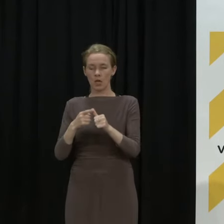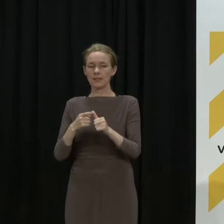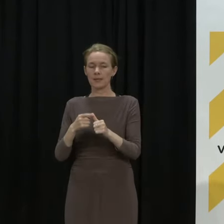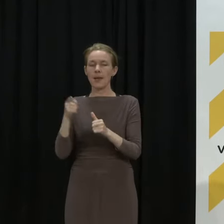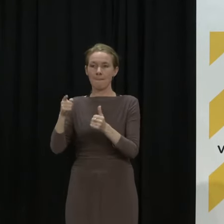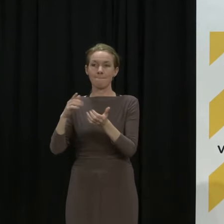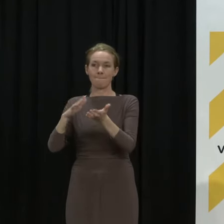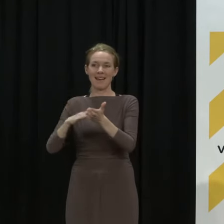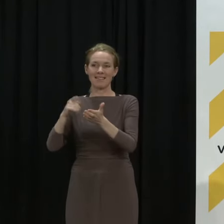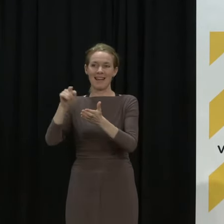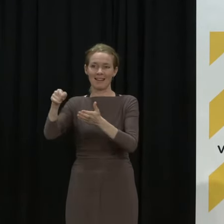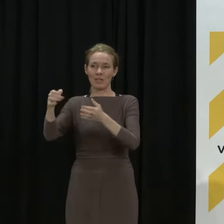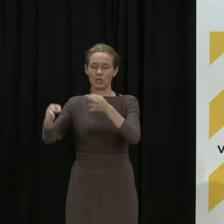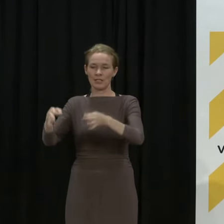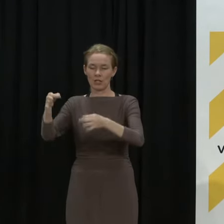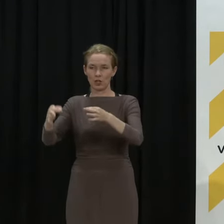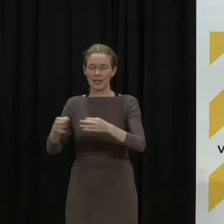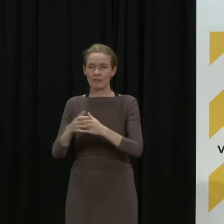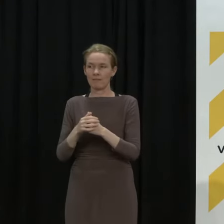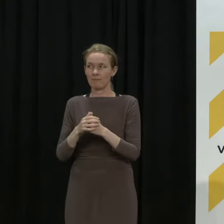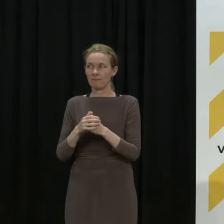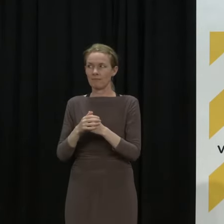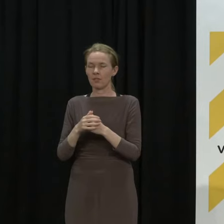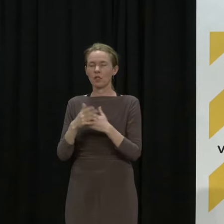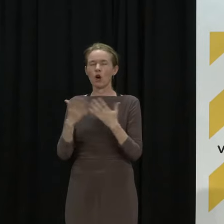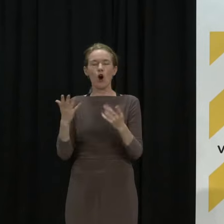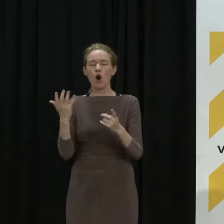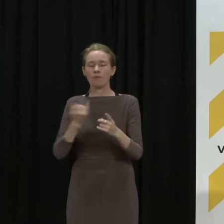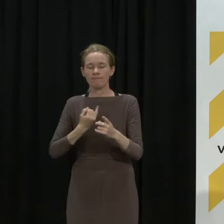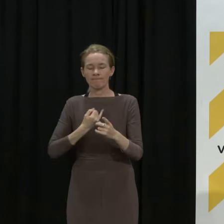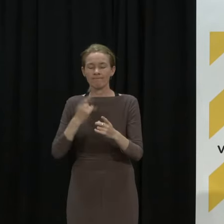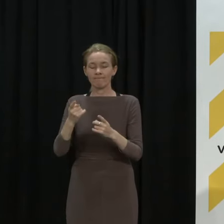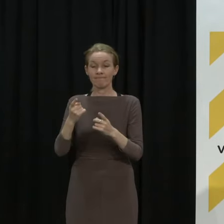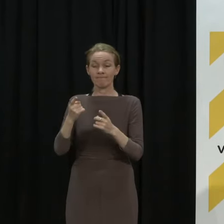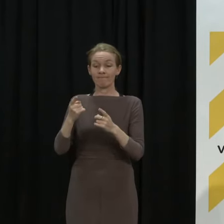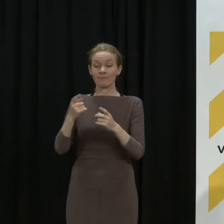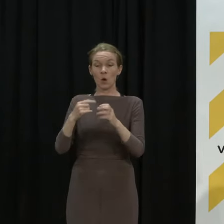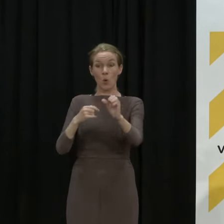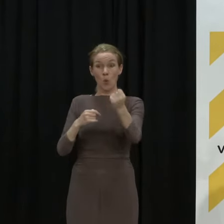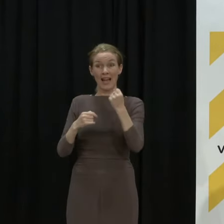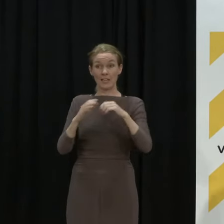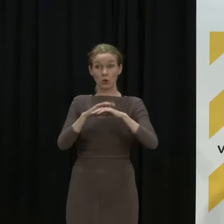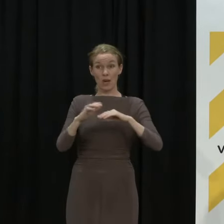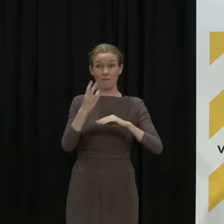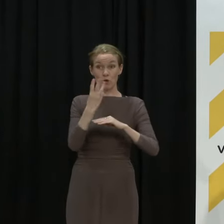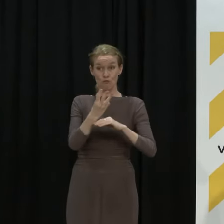In terms of vaccination